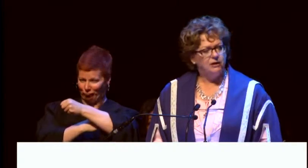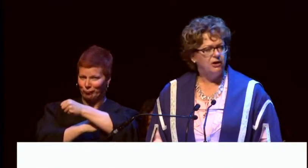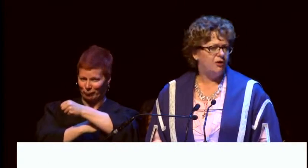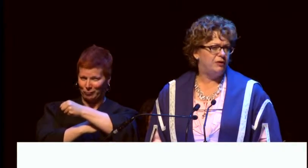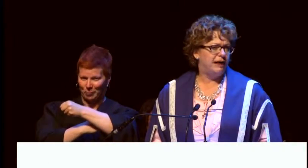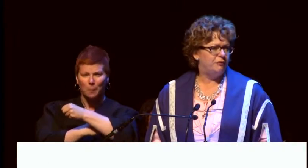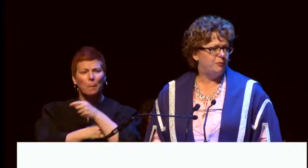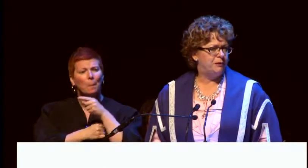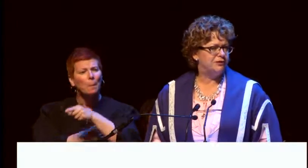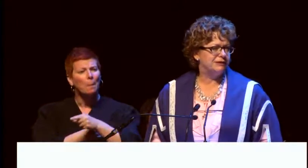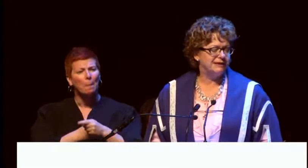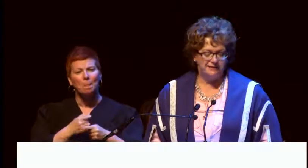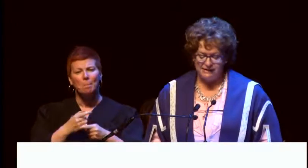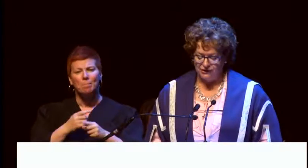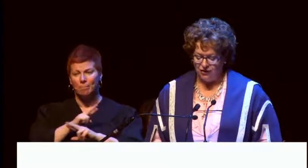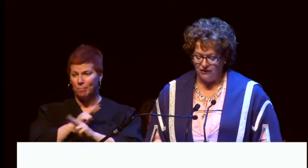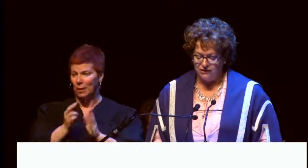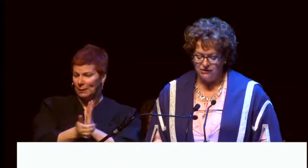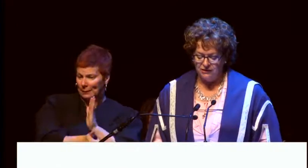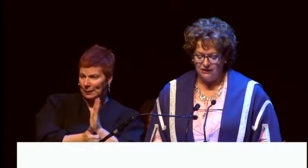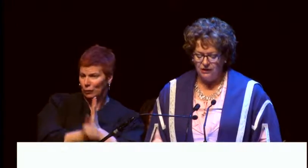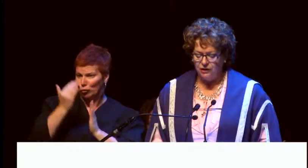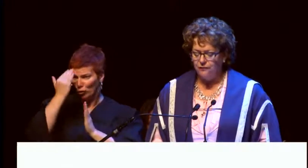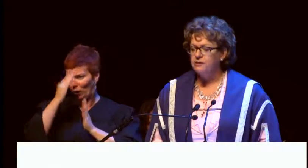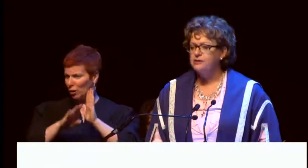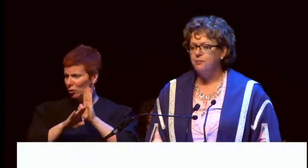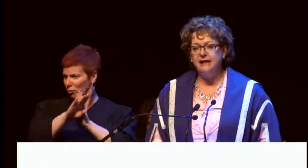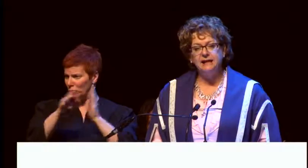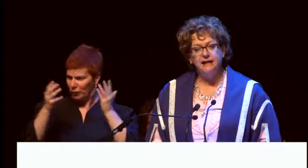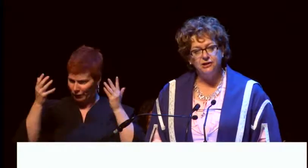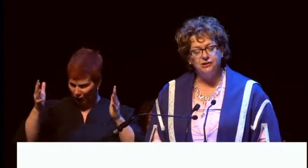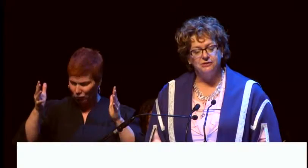NOT ONLY HAVE YOU BUILT YOUR SKILLS AND KNOWLEDGE, YOU HAVE ALSO MADE CONNECTIONS --